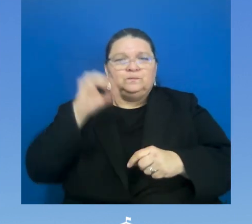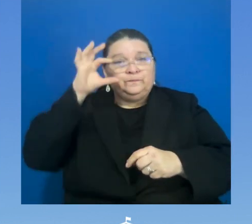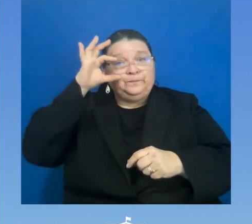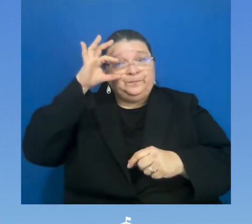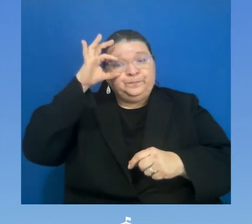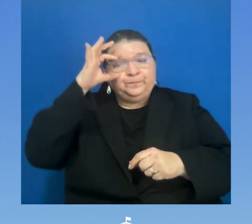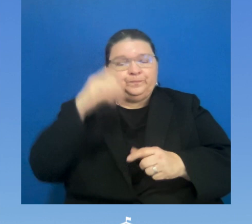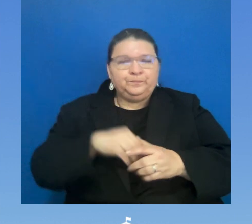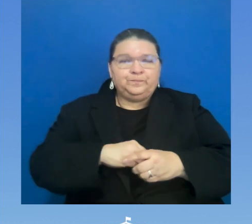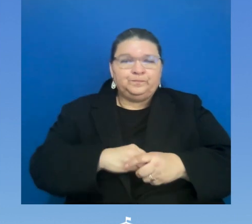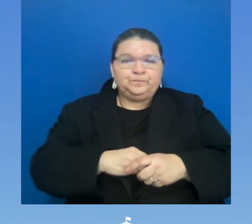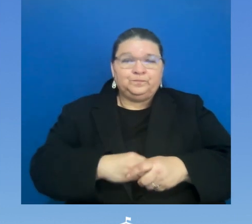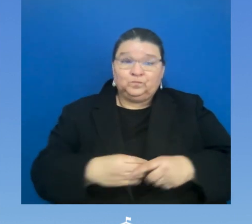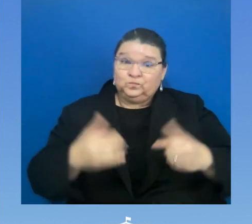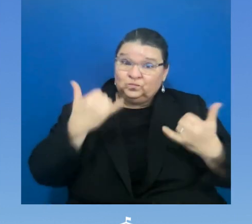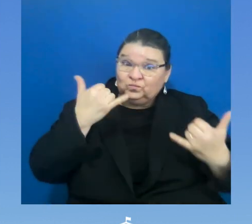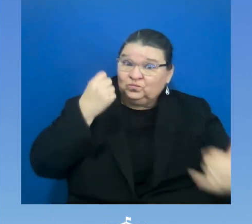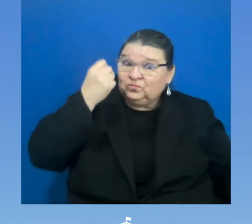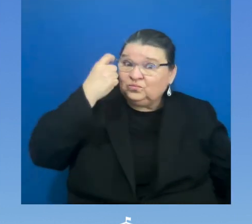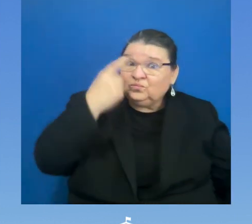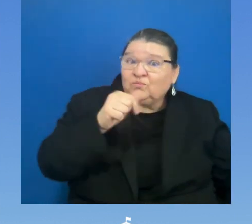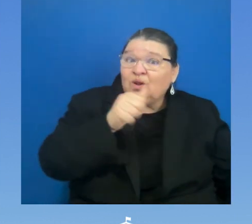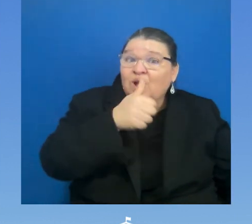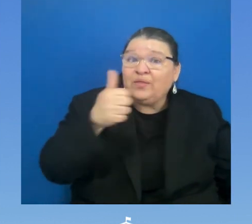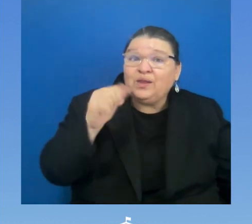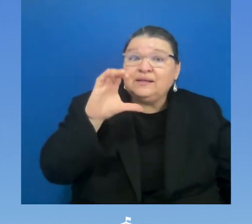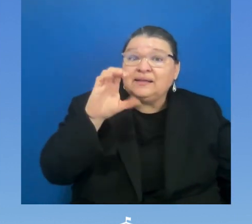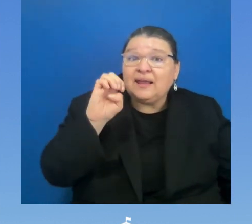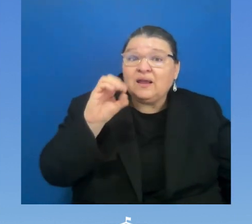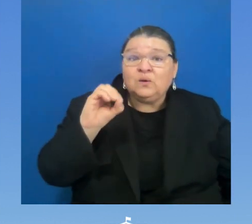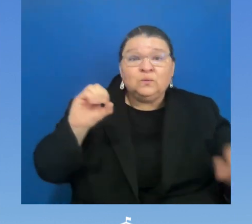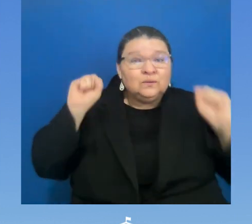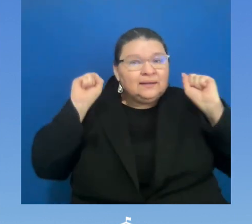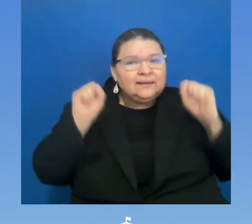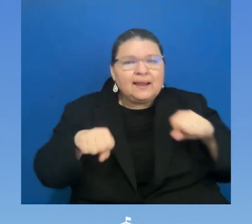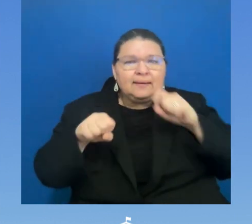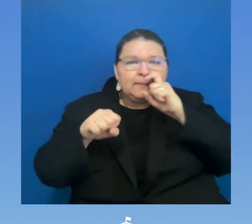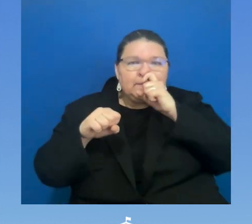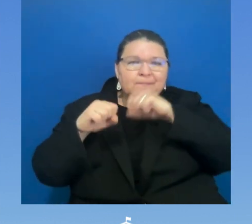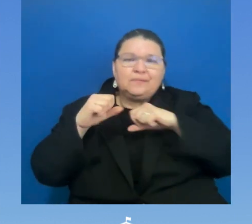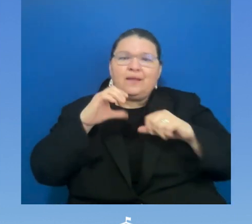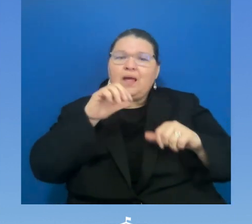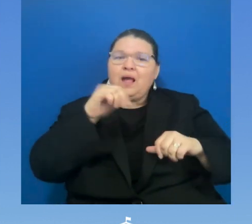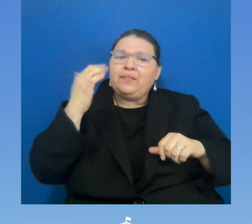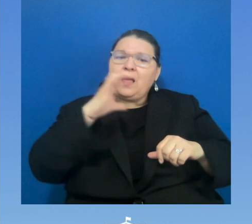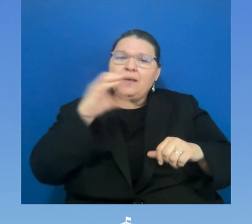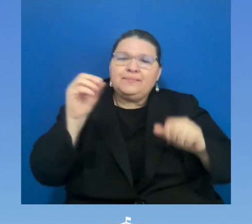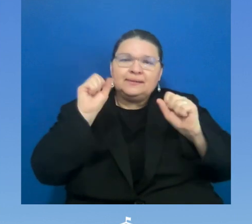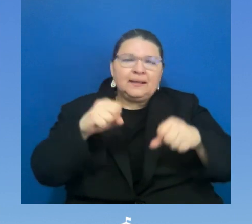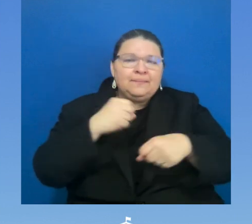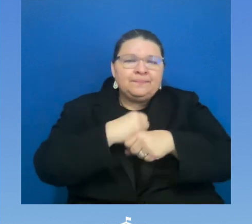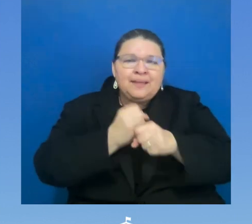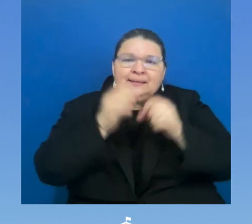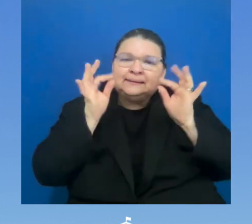Any company can make this choice. And you know, you have two examples here where it's happening.